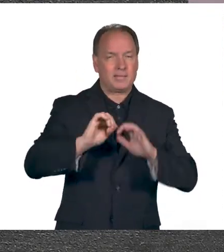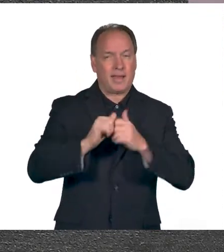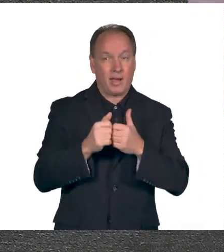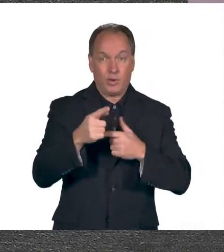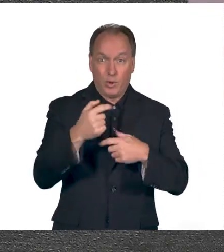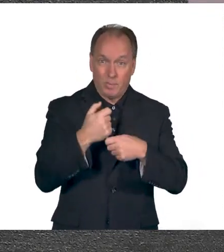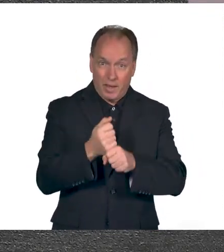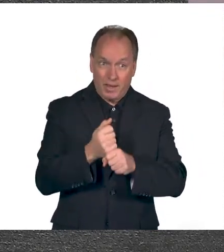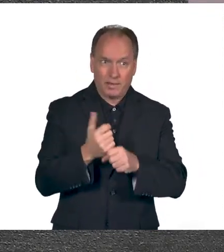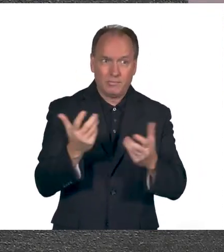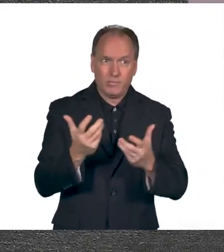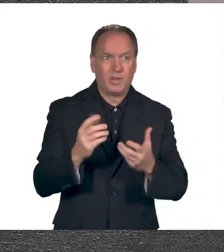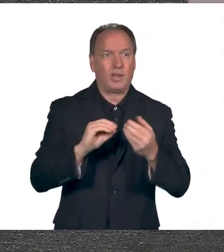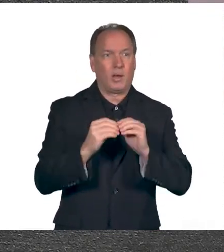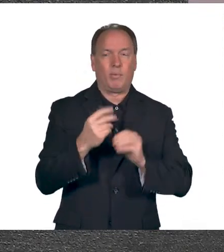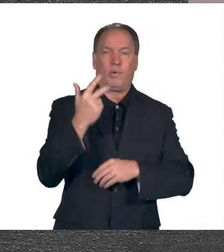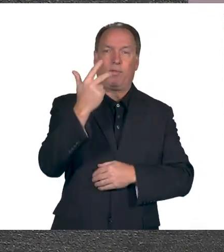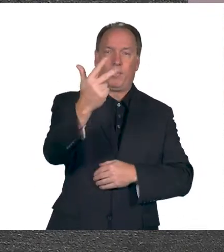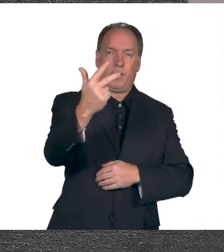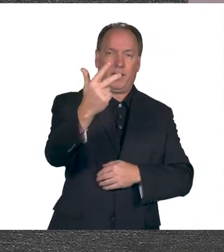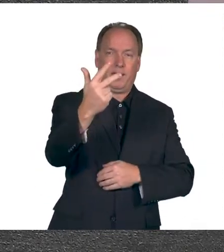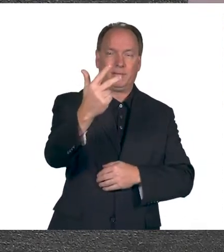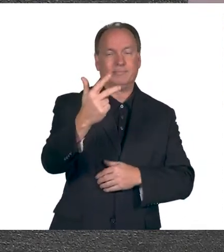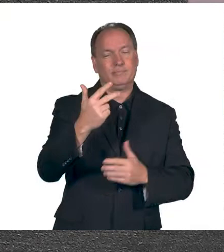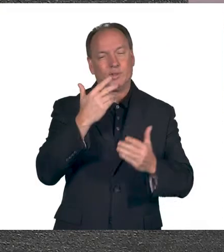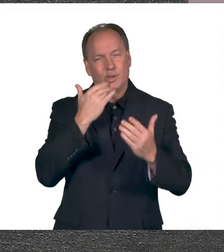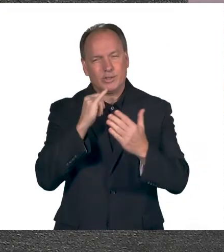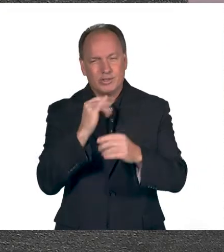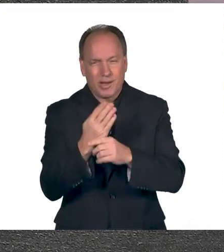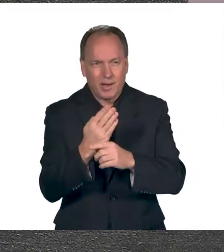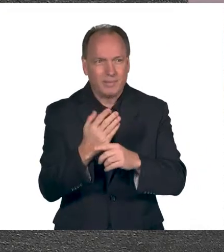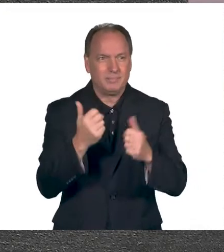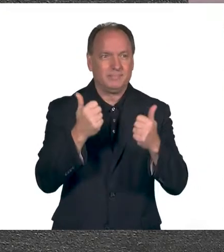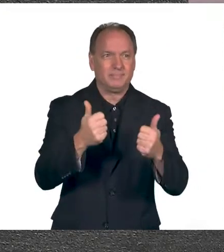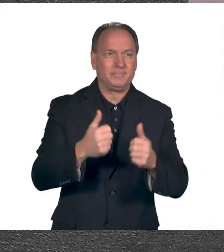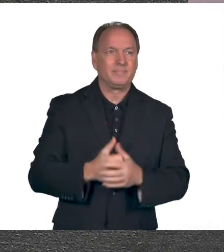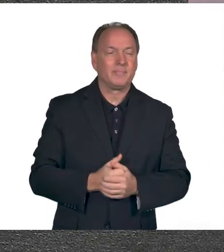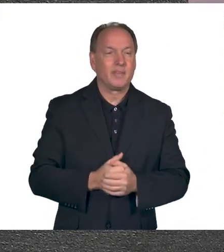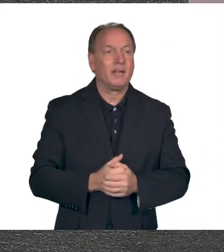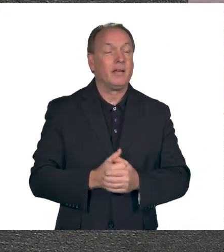that's how you make the number three. Good job!